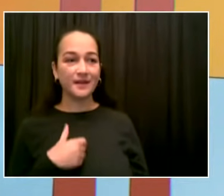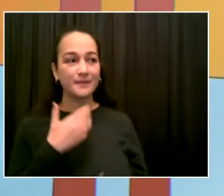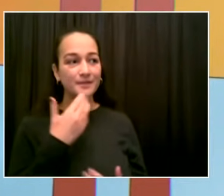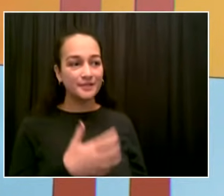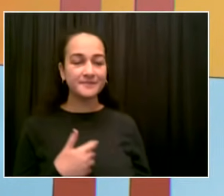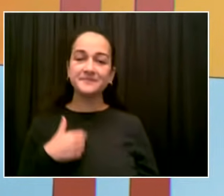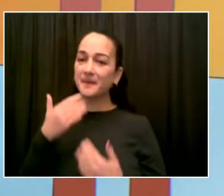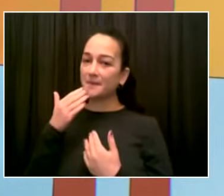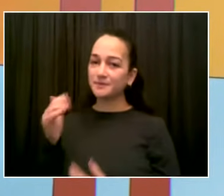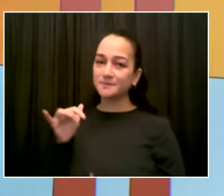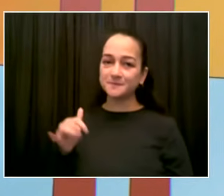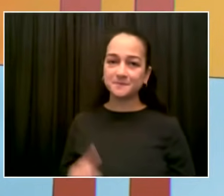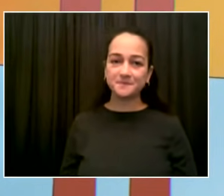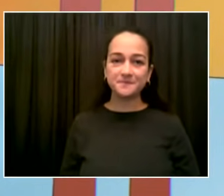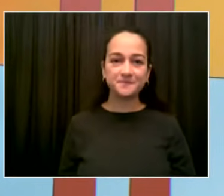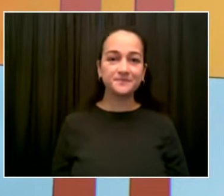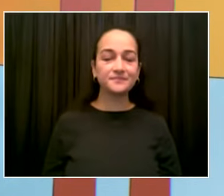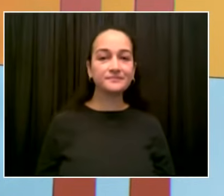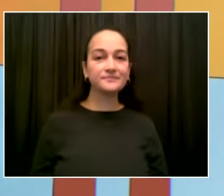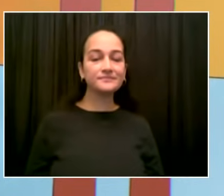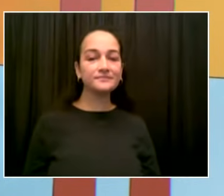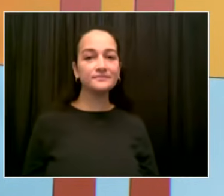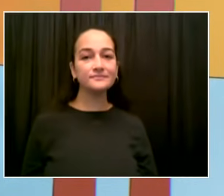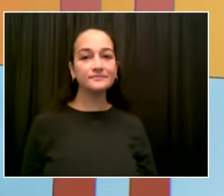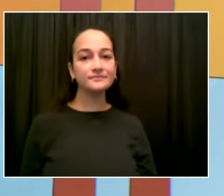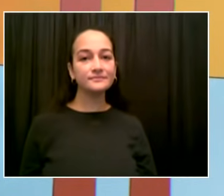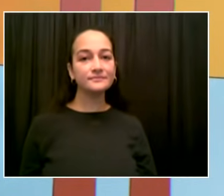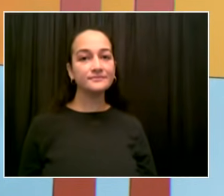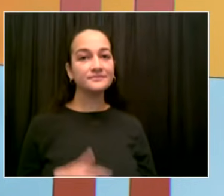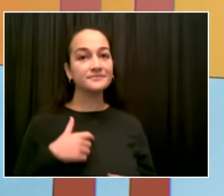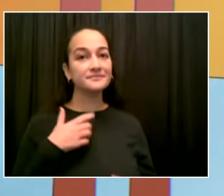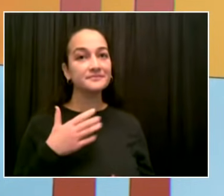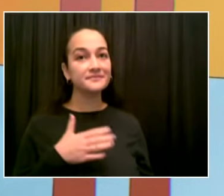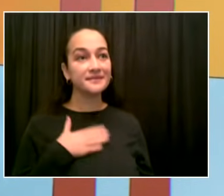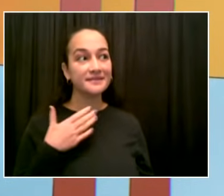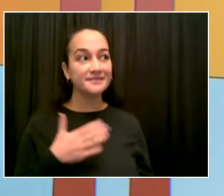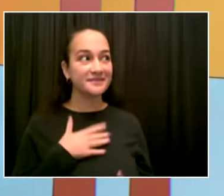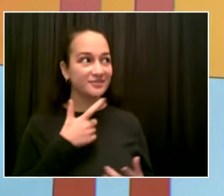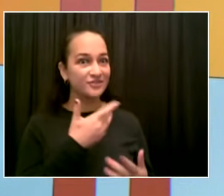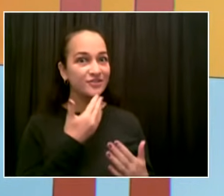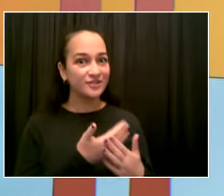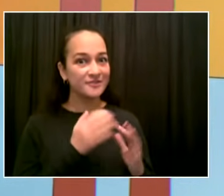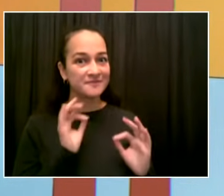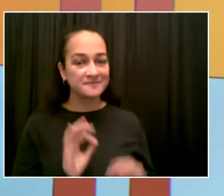IT'S ALL GOD.O ALL RIGHT,